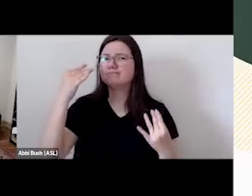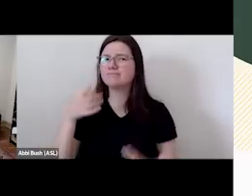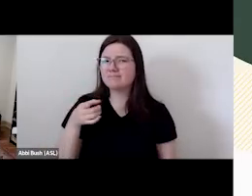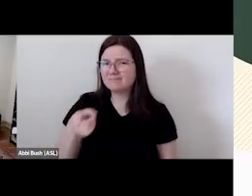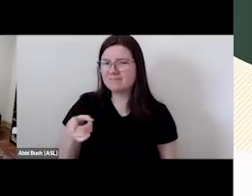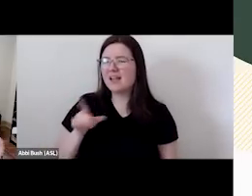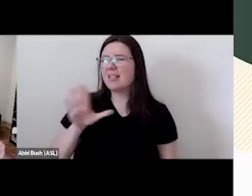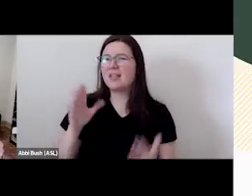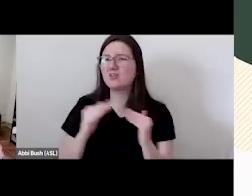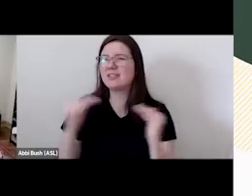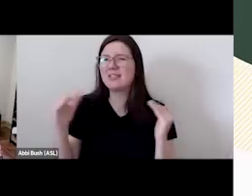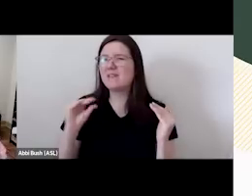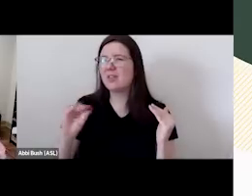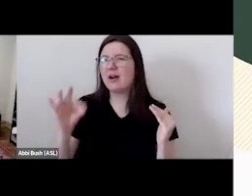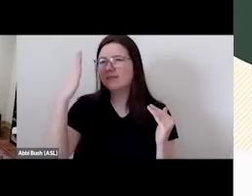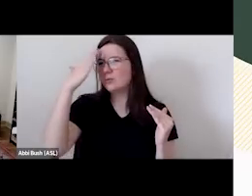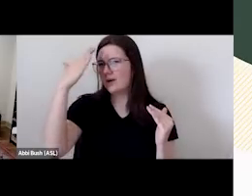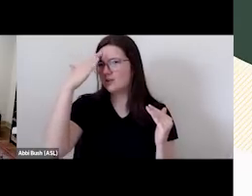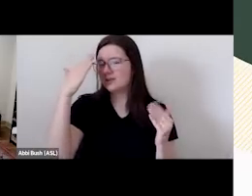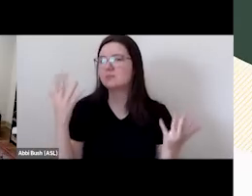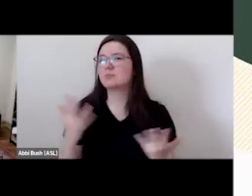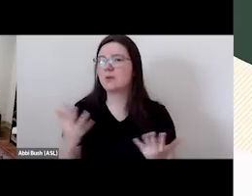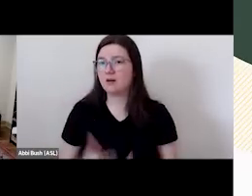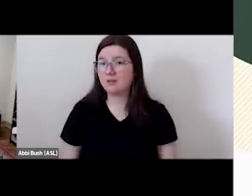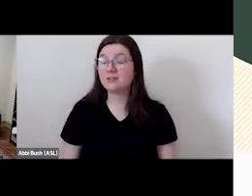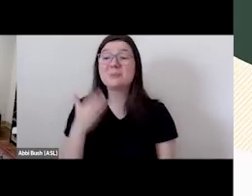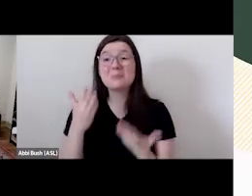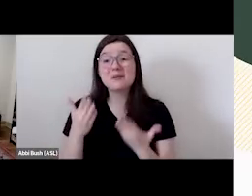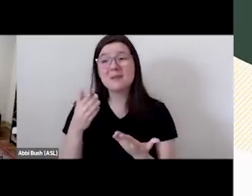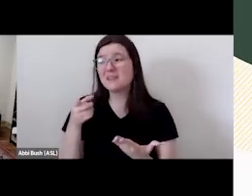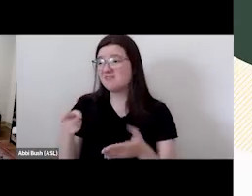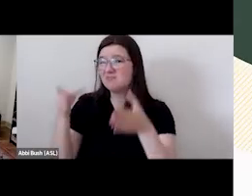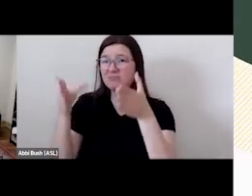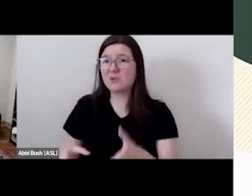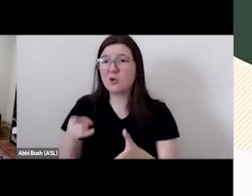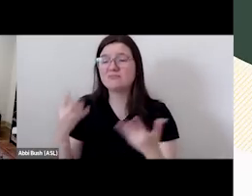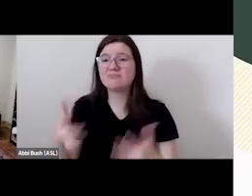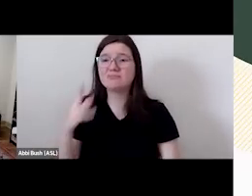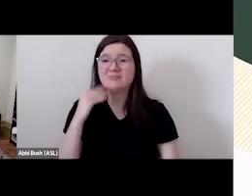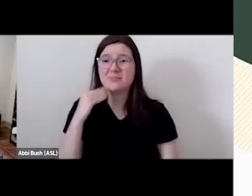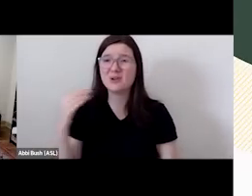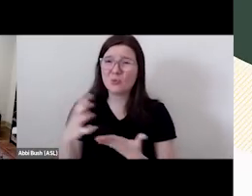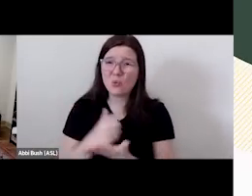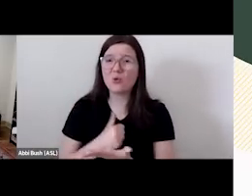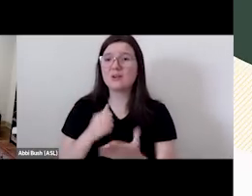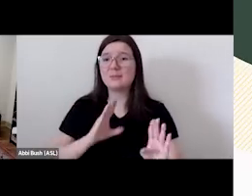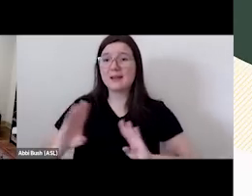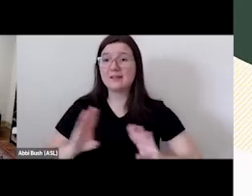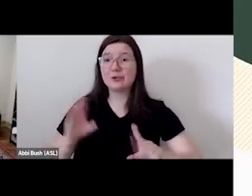you might have someone who's been experiencing hoarding behaviors for the past 10, 20, 30 years who sees absolutely no problem with what they're doing.